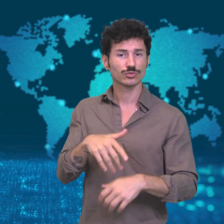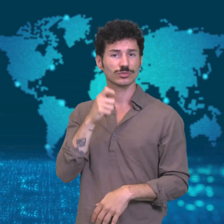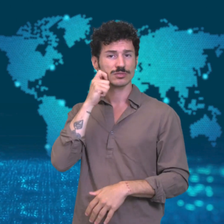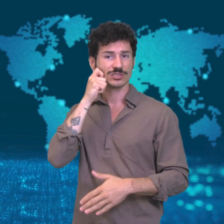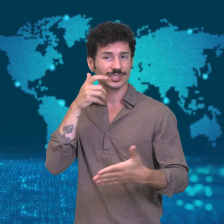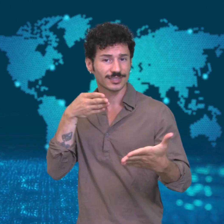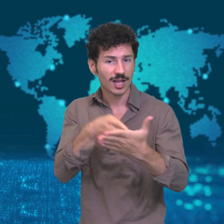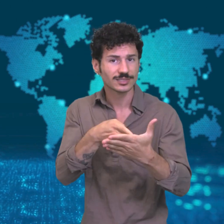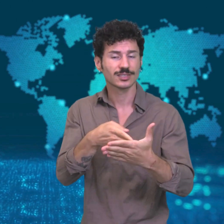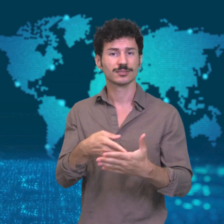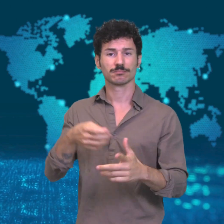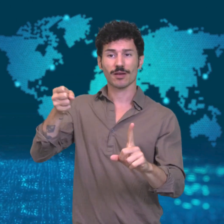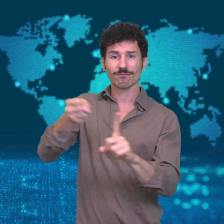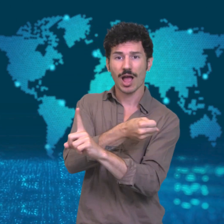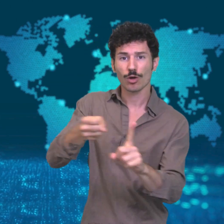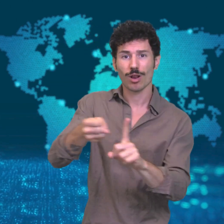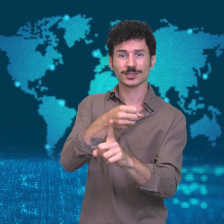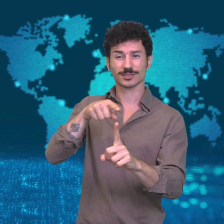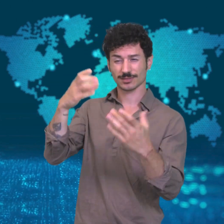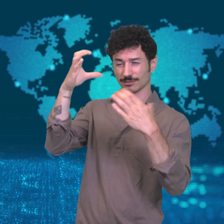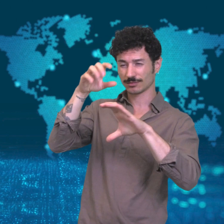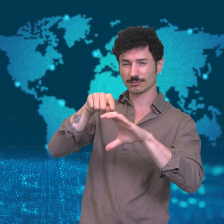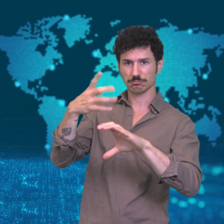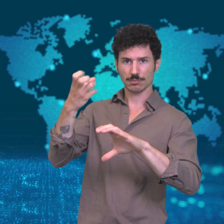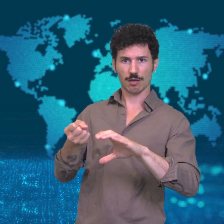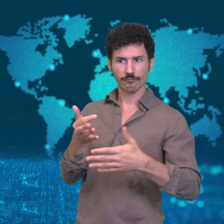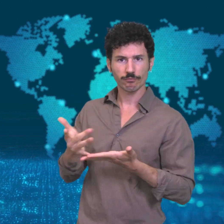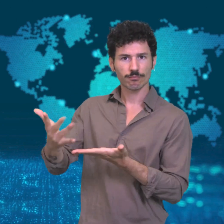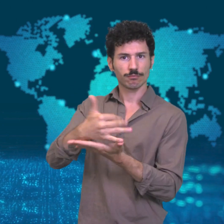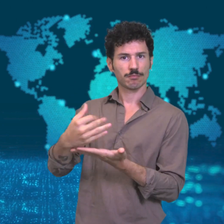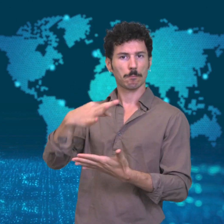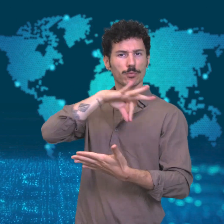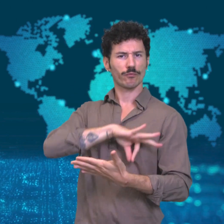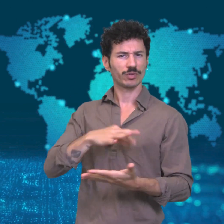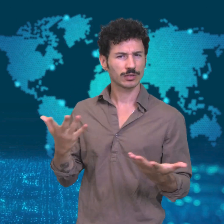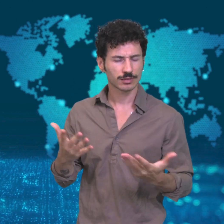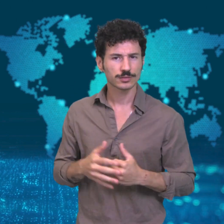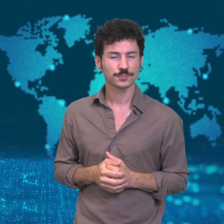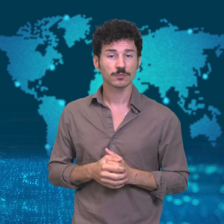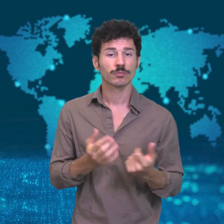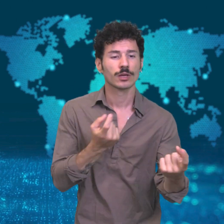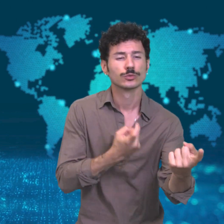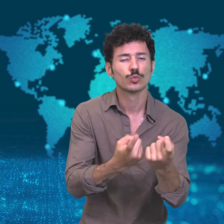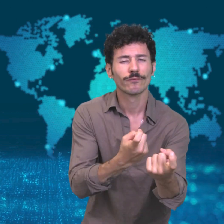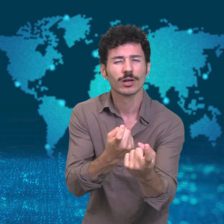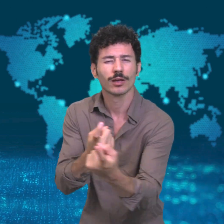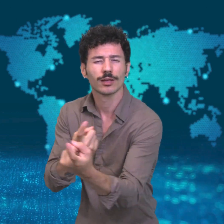bigotry, discrimination, racism, and violence.